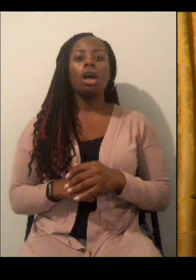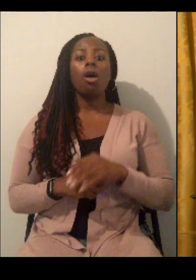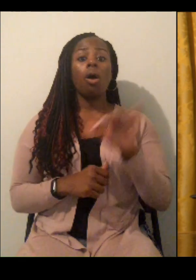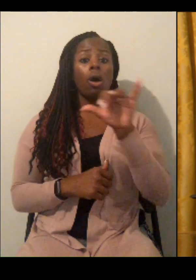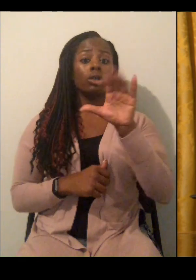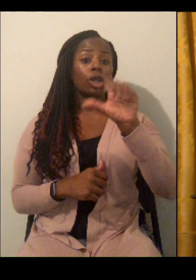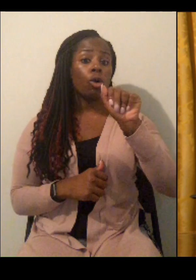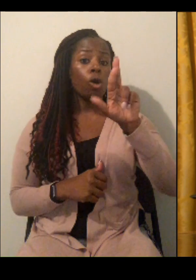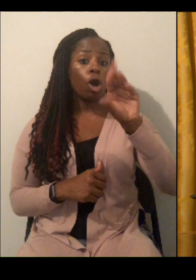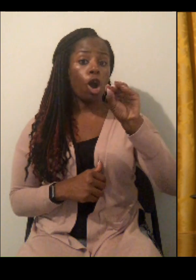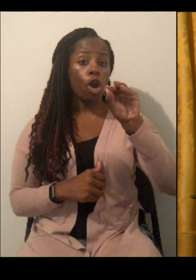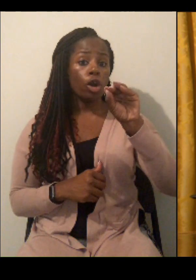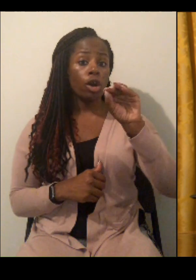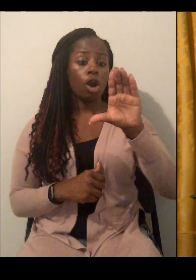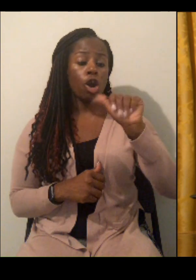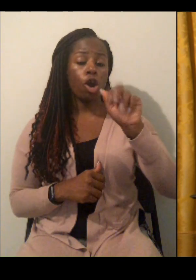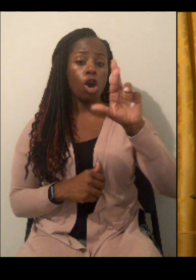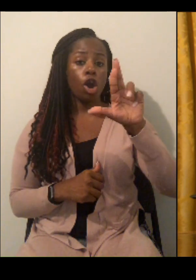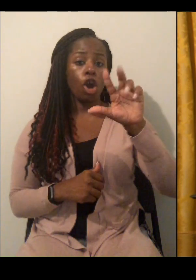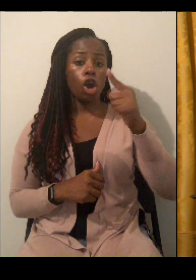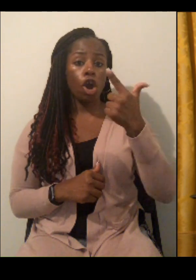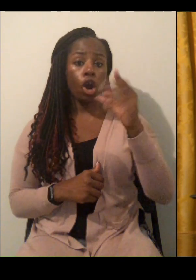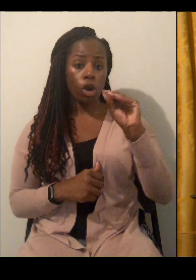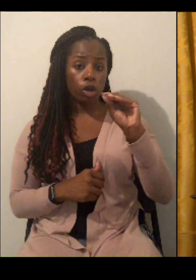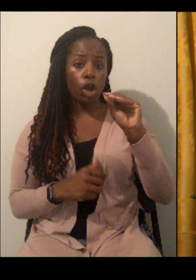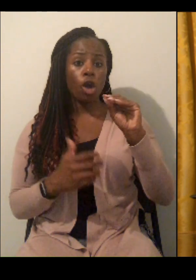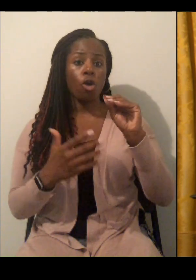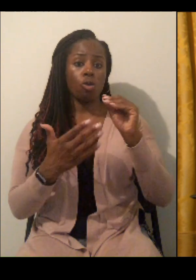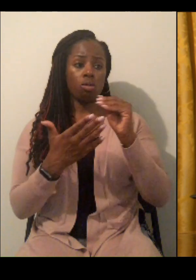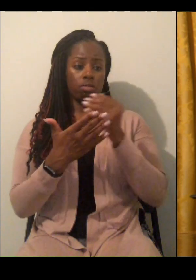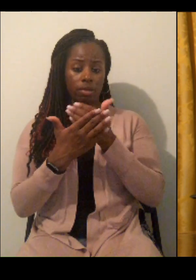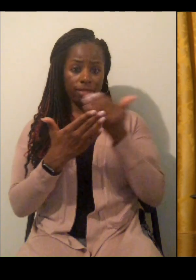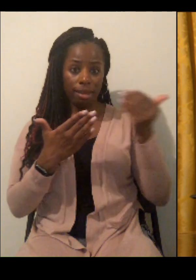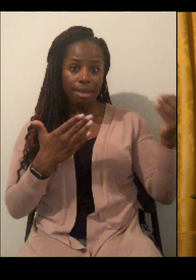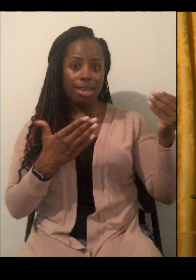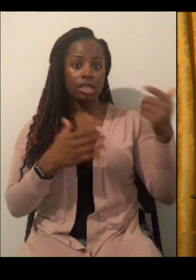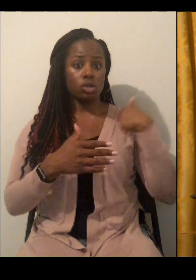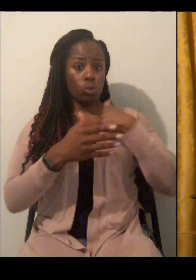things as we get approval anything coming from Europe to the United States